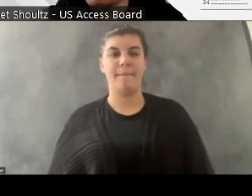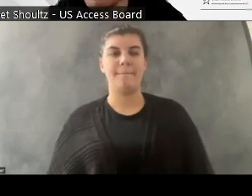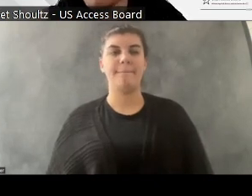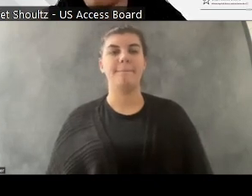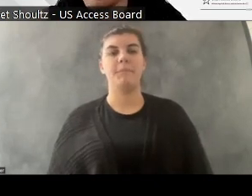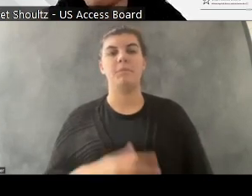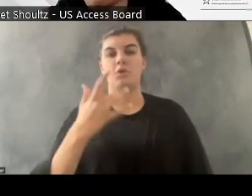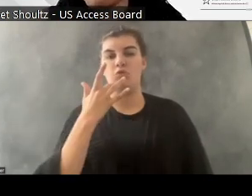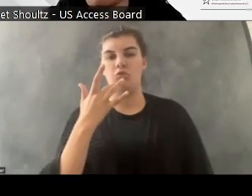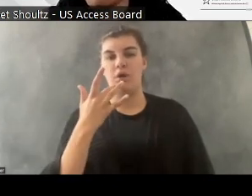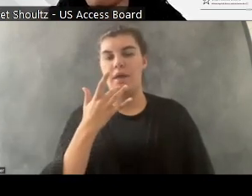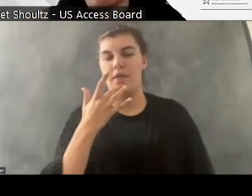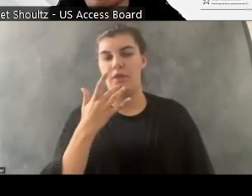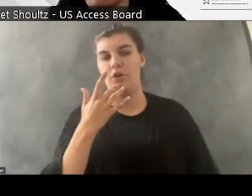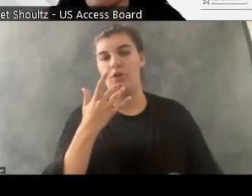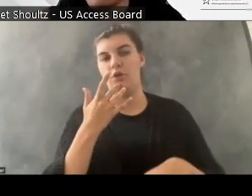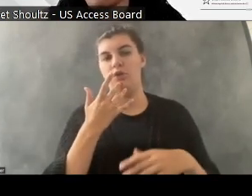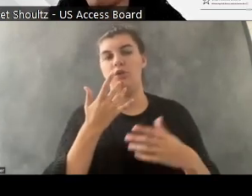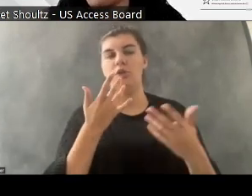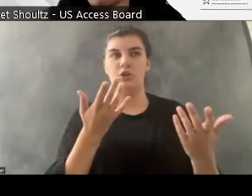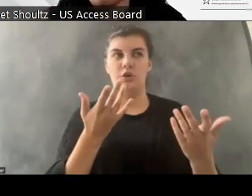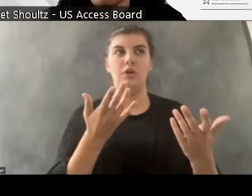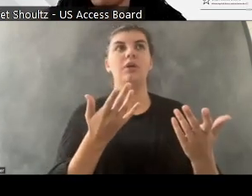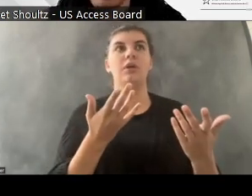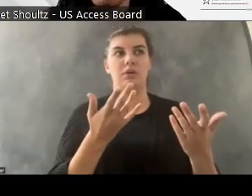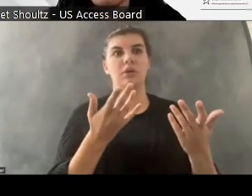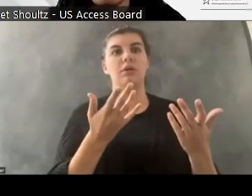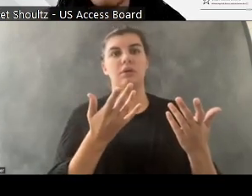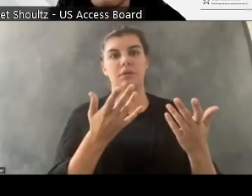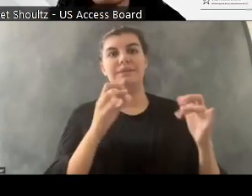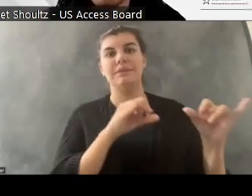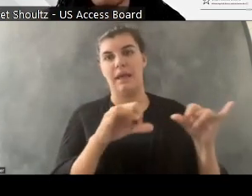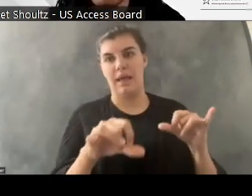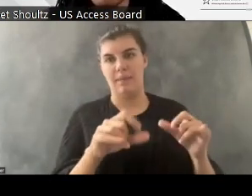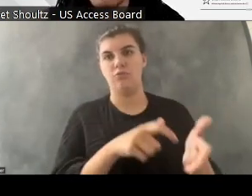Rather, pedestrian signals are subject to the same alteration requirements as other